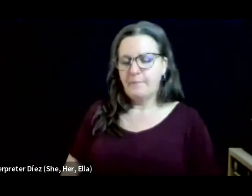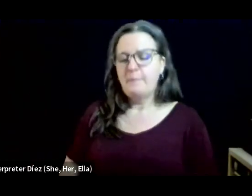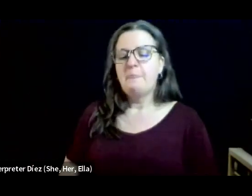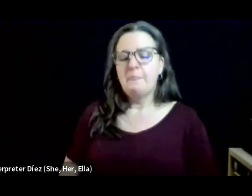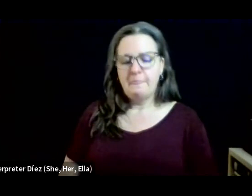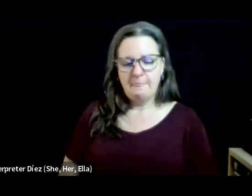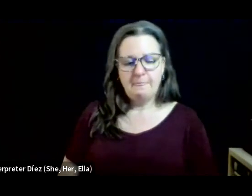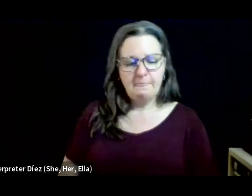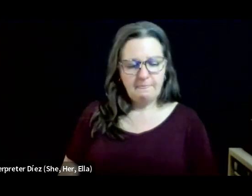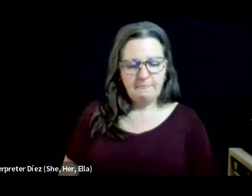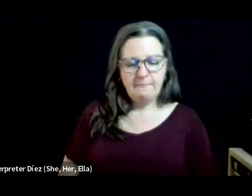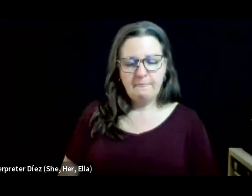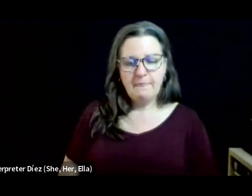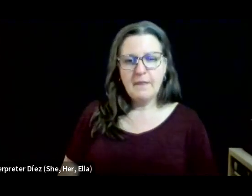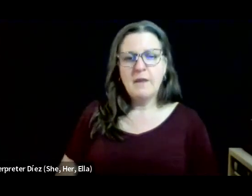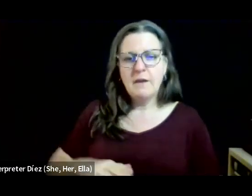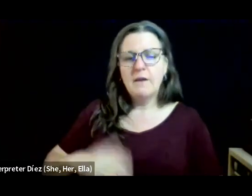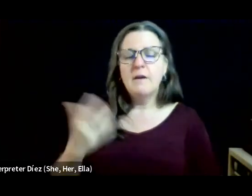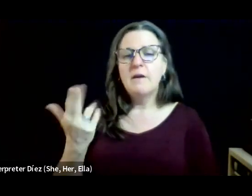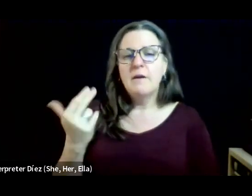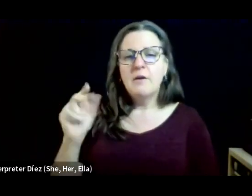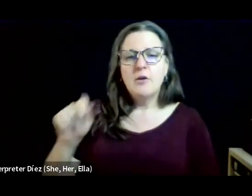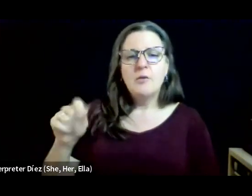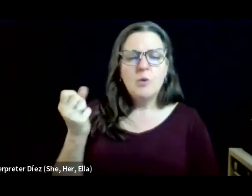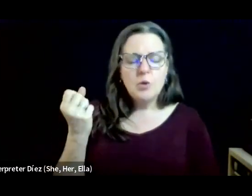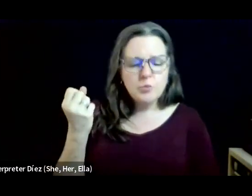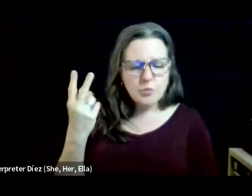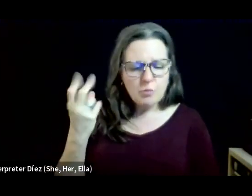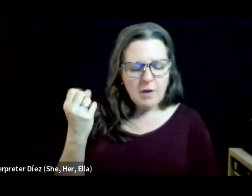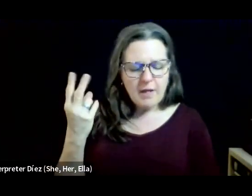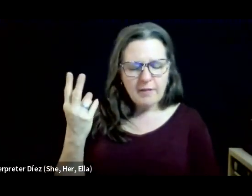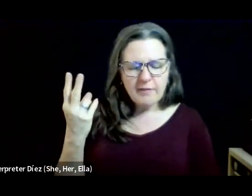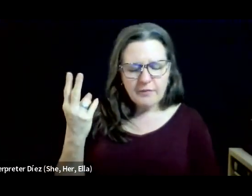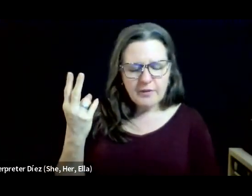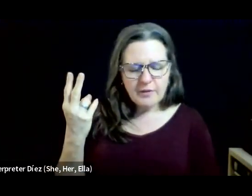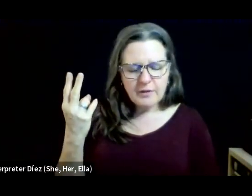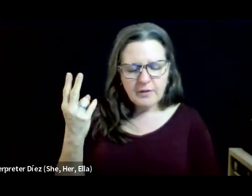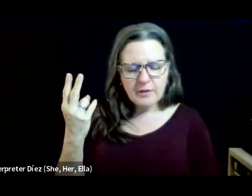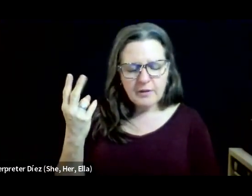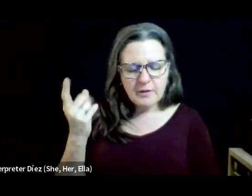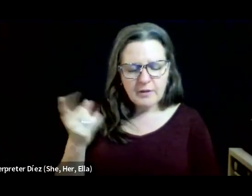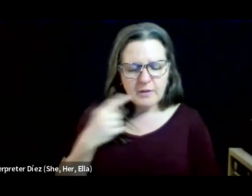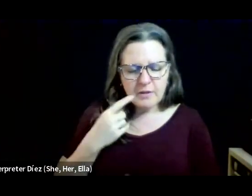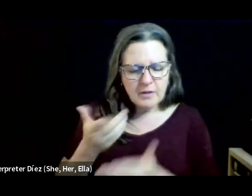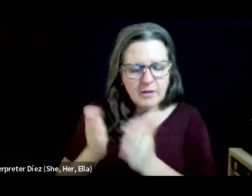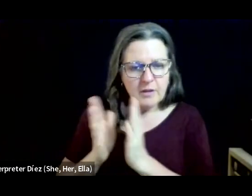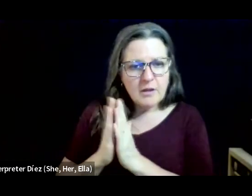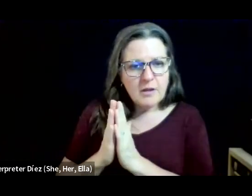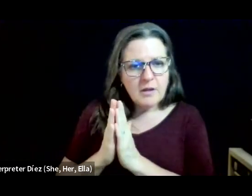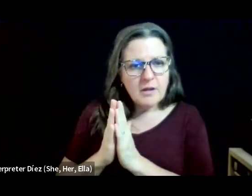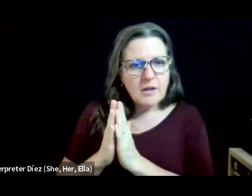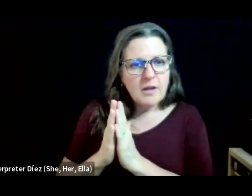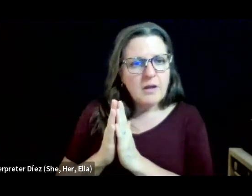#13.12. Correct. Agenda Item.